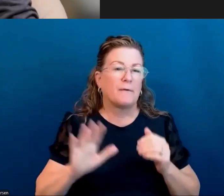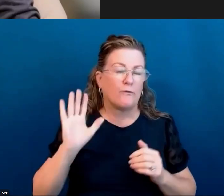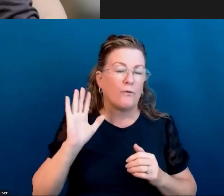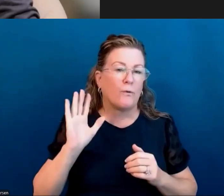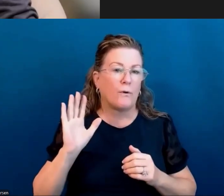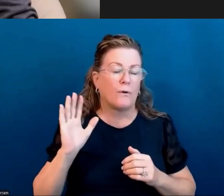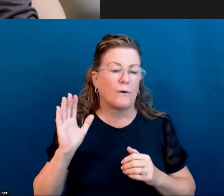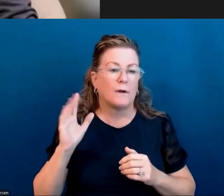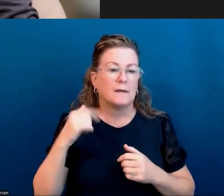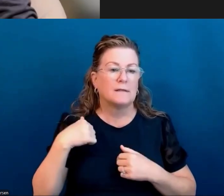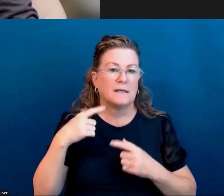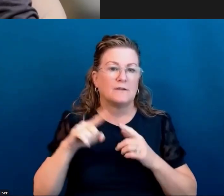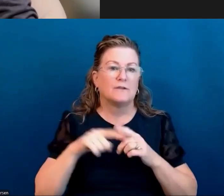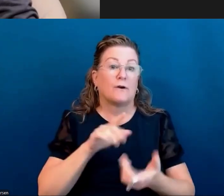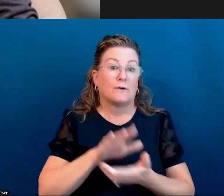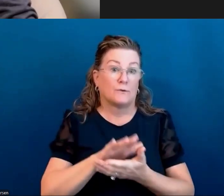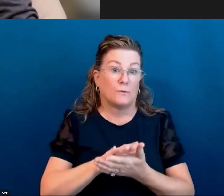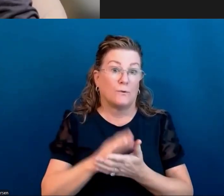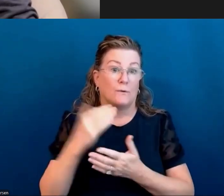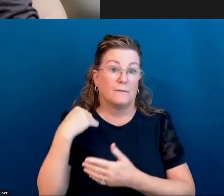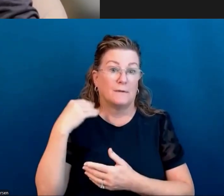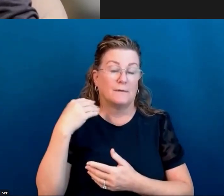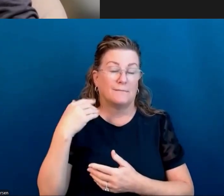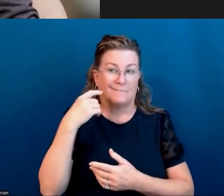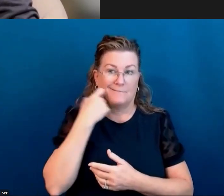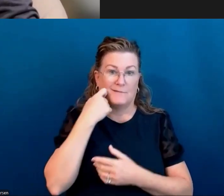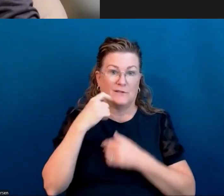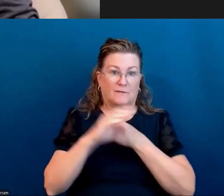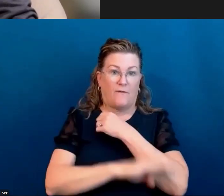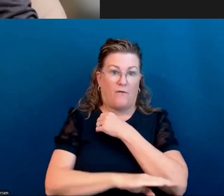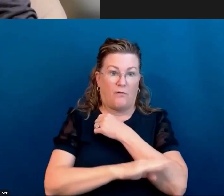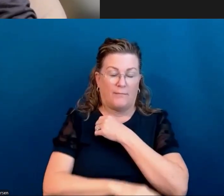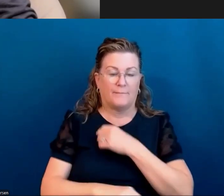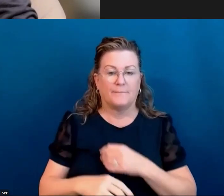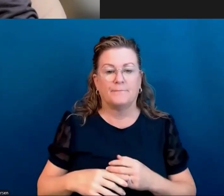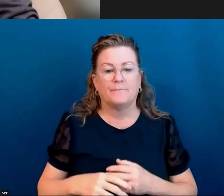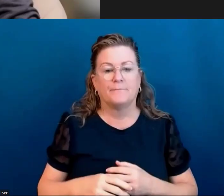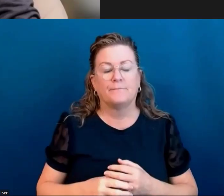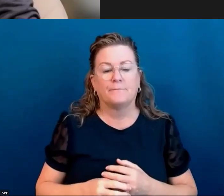started school last summer or this year, actually. So she's